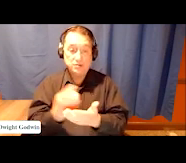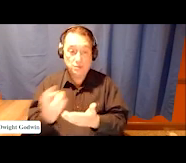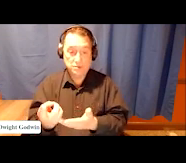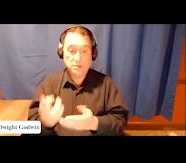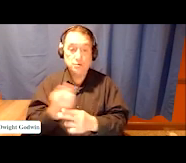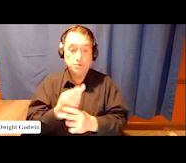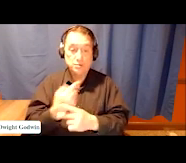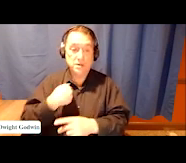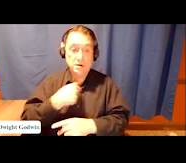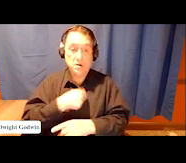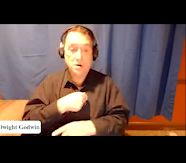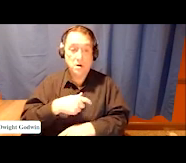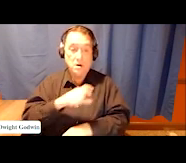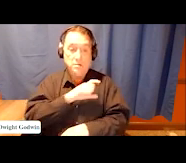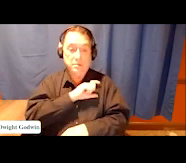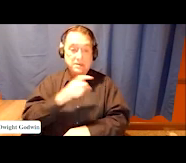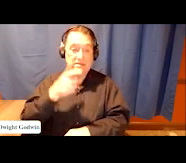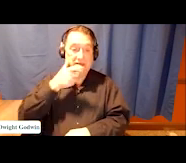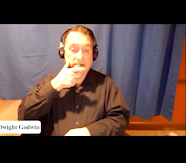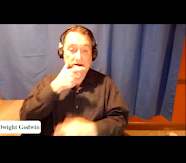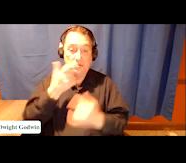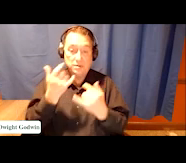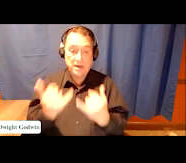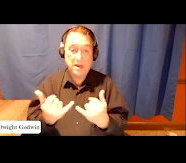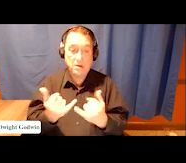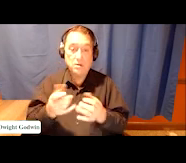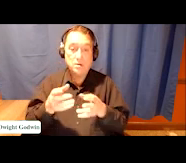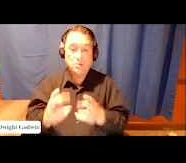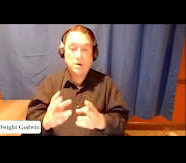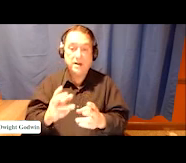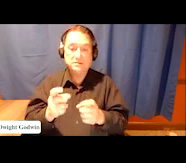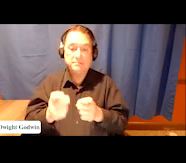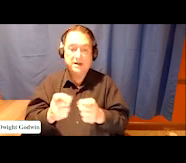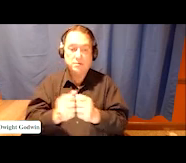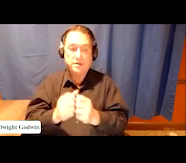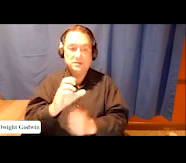to provide them with new resources. So the way that it's managed with CRT is that calls come from dispatch,